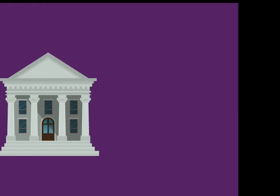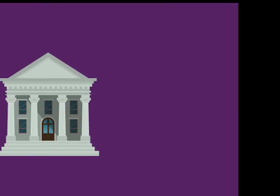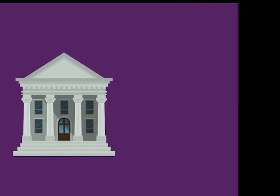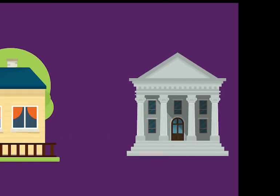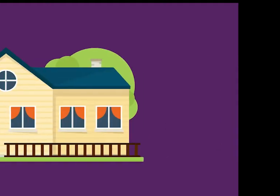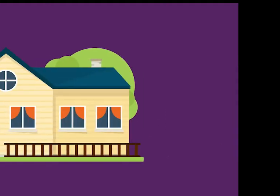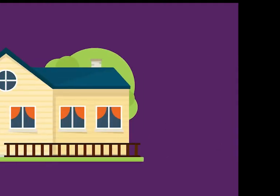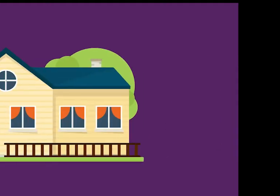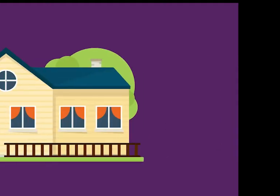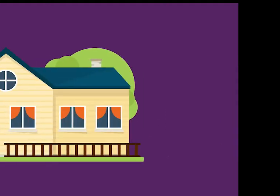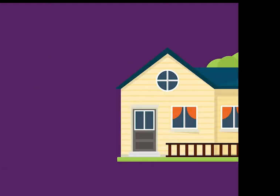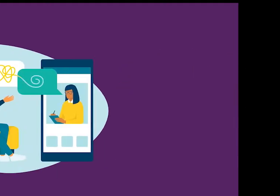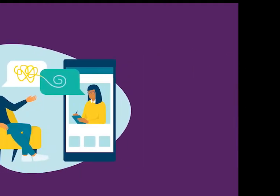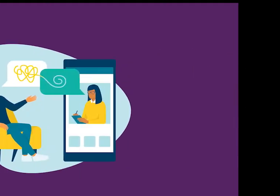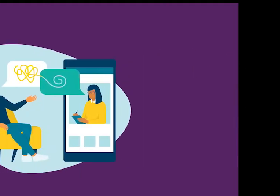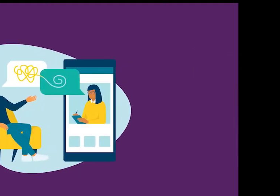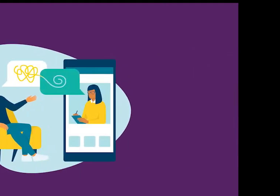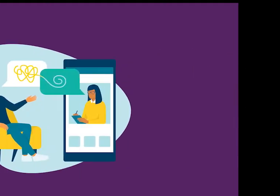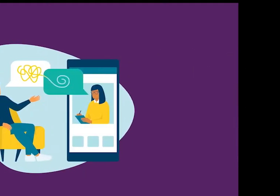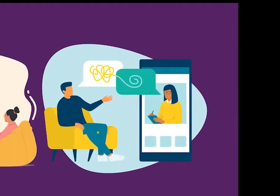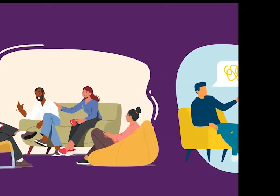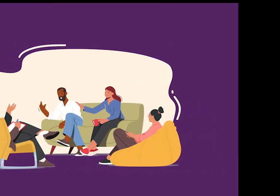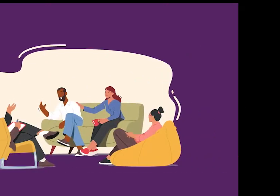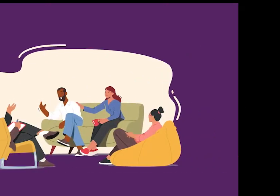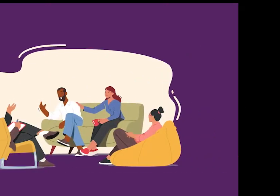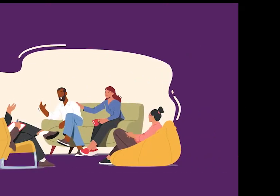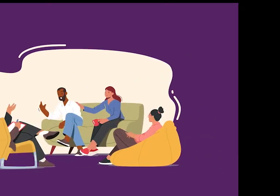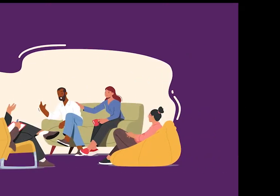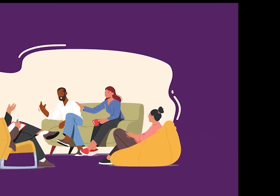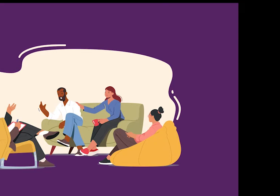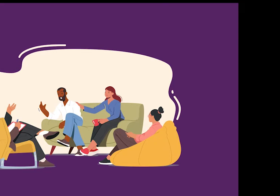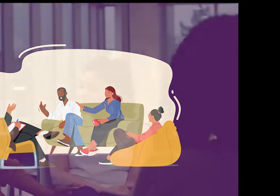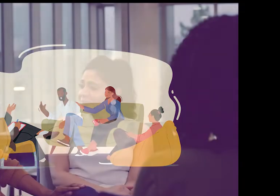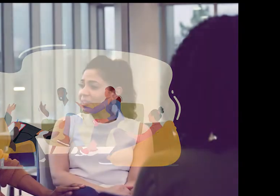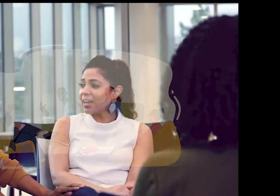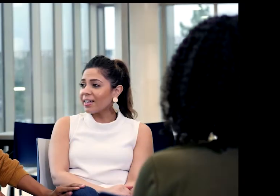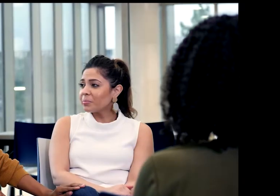finding housing, getting counseling, joining support groups at a time when survivors and their kids